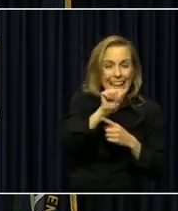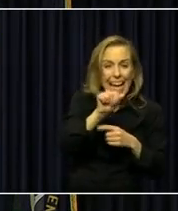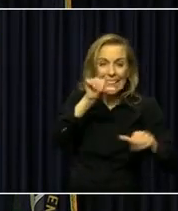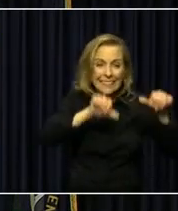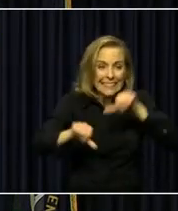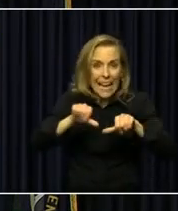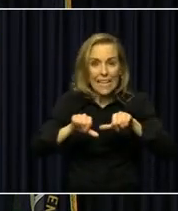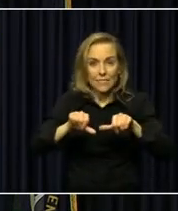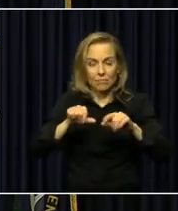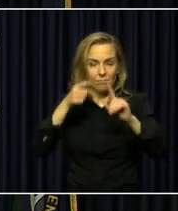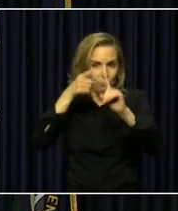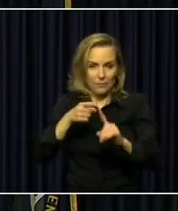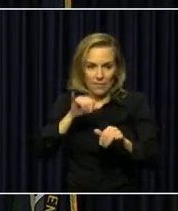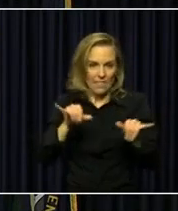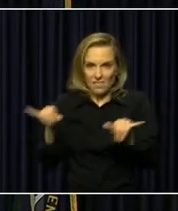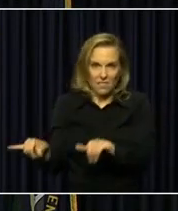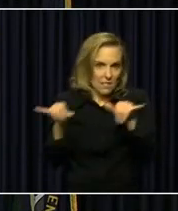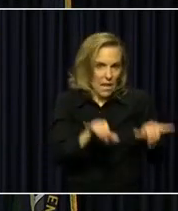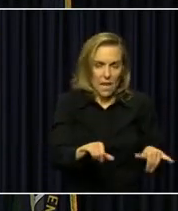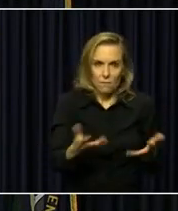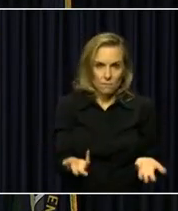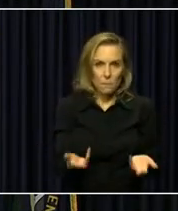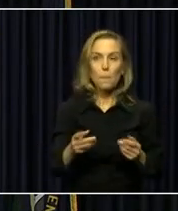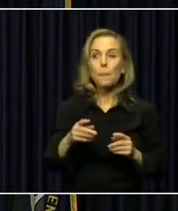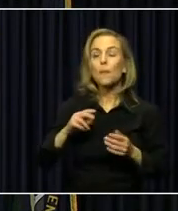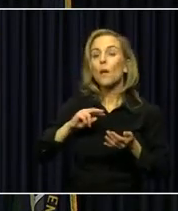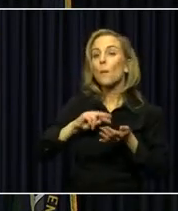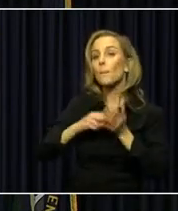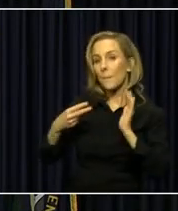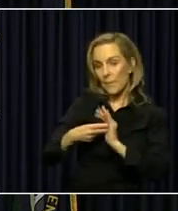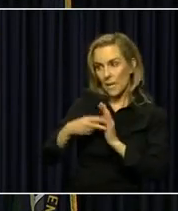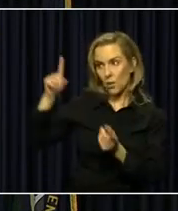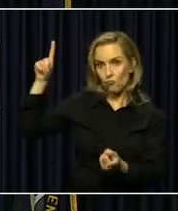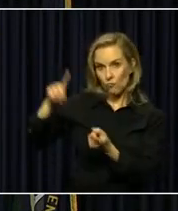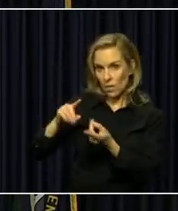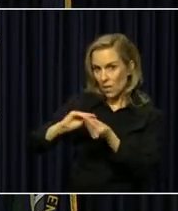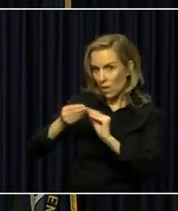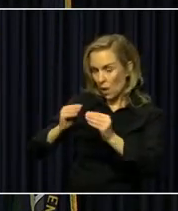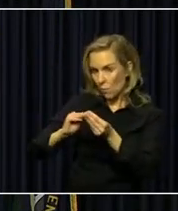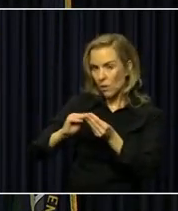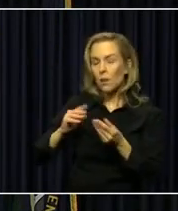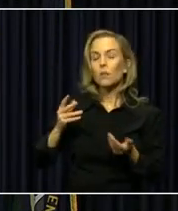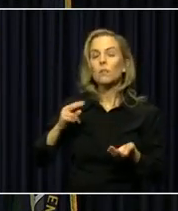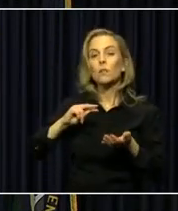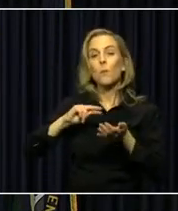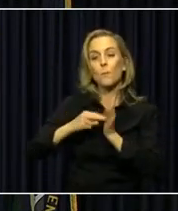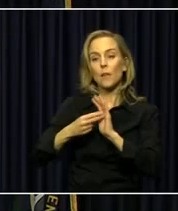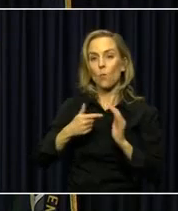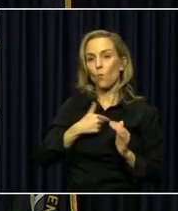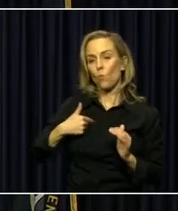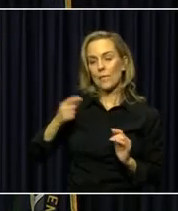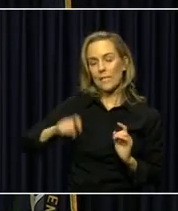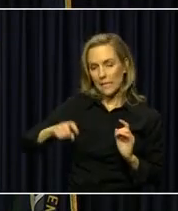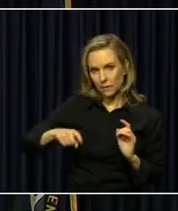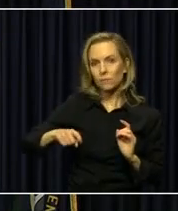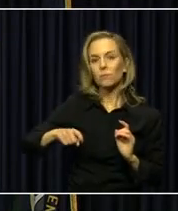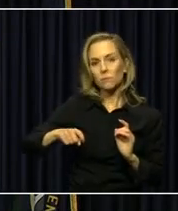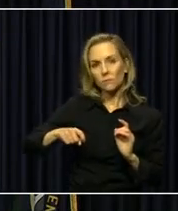KNOW WHAT? EVERYBODY YOU CAME IN CONTACT WITH, THEY PROBABLY WILL HAVE TO BE TOO. THAT'S THE WAY THAT WE CAN DO